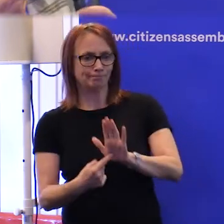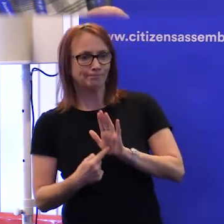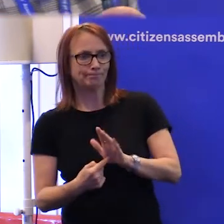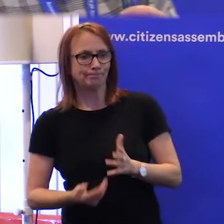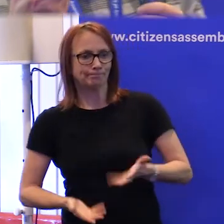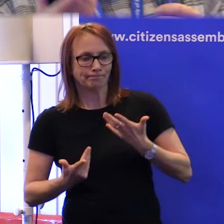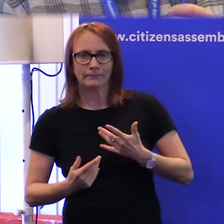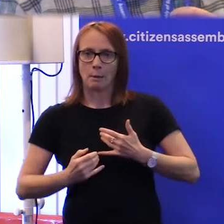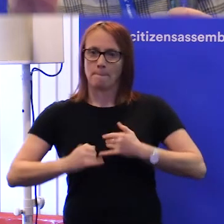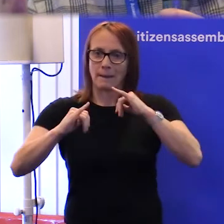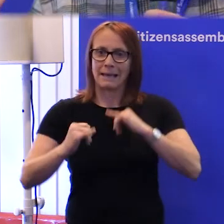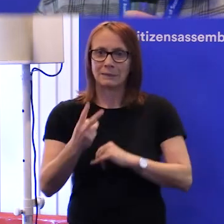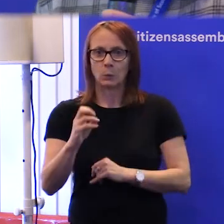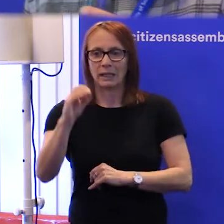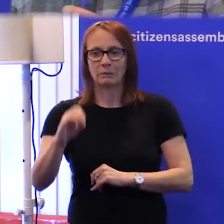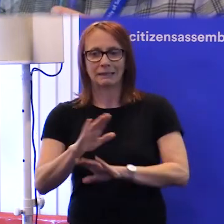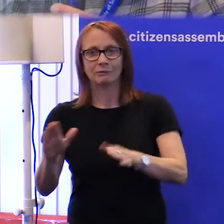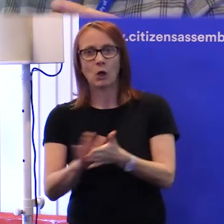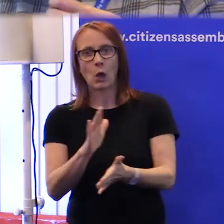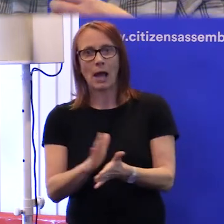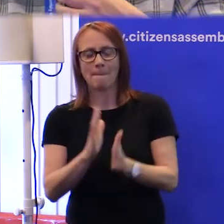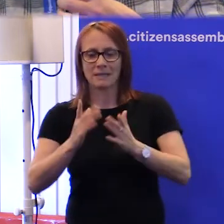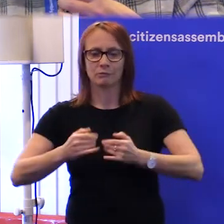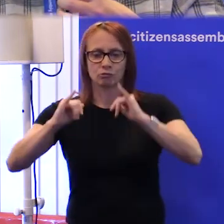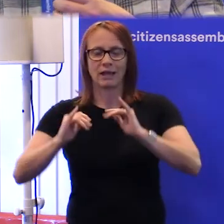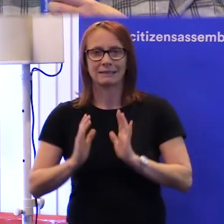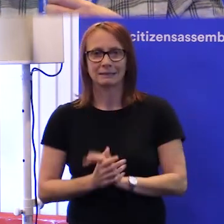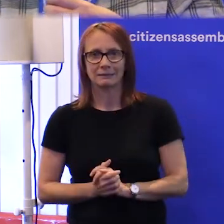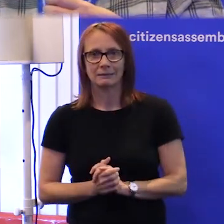a really this is a crisis we need to move so it's about thinking that facts